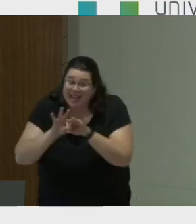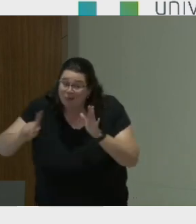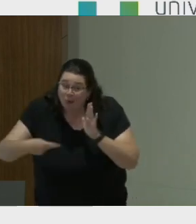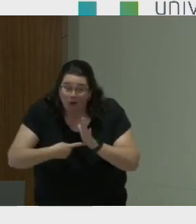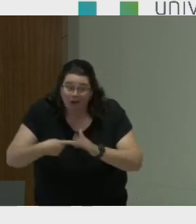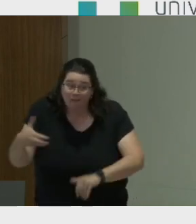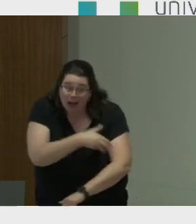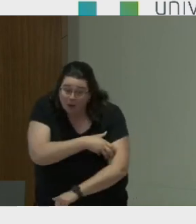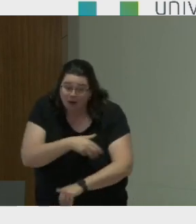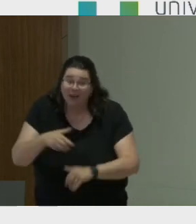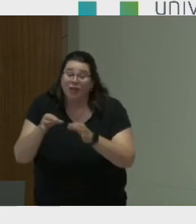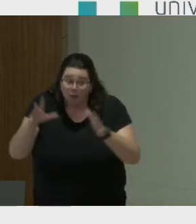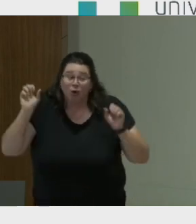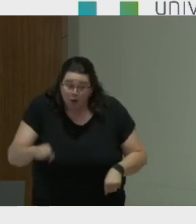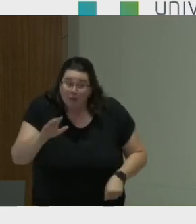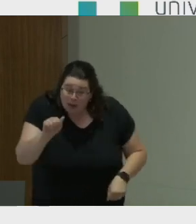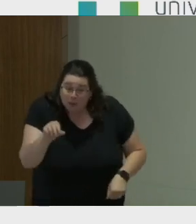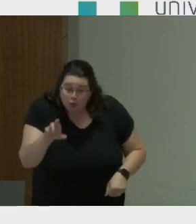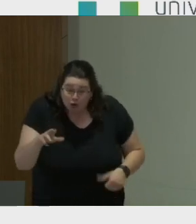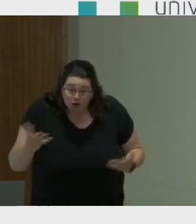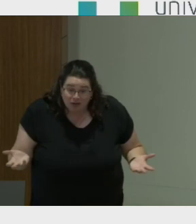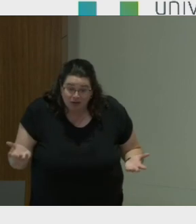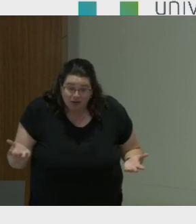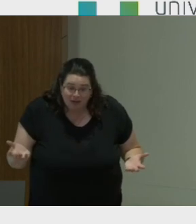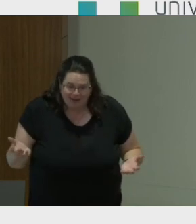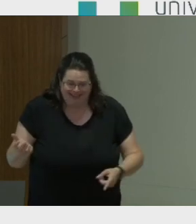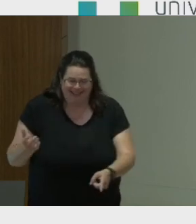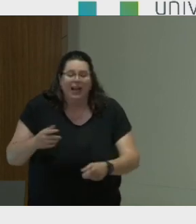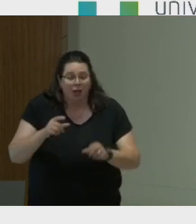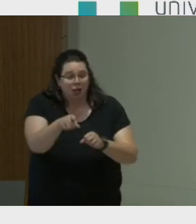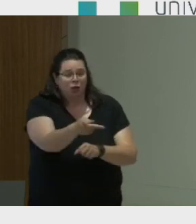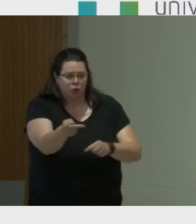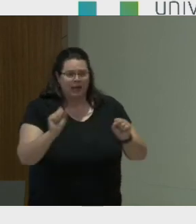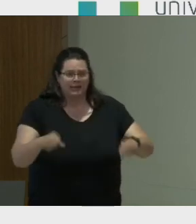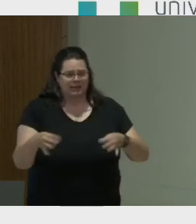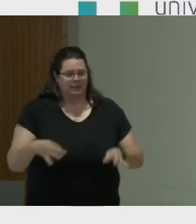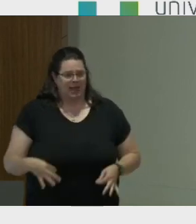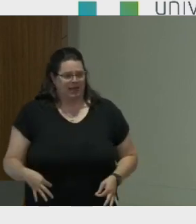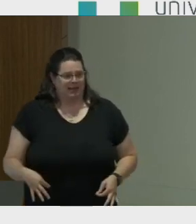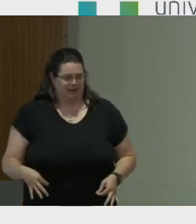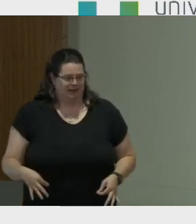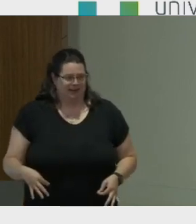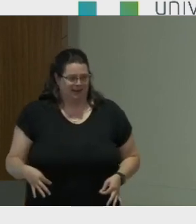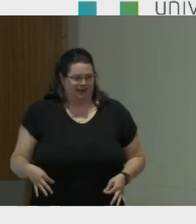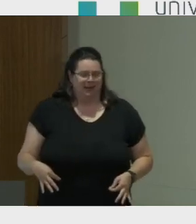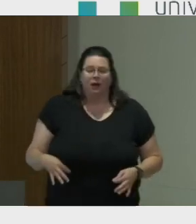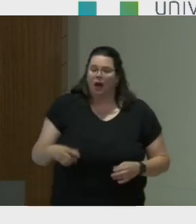abuse you, yeah? You explained that to us. And by the way, I would like to thank the translators.